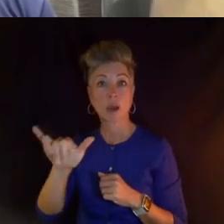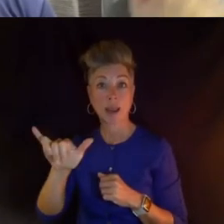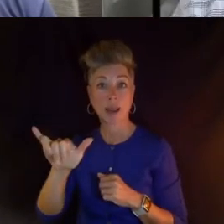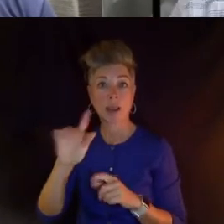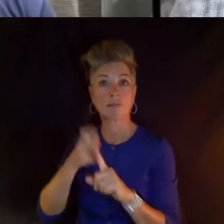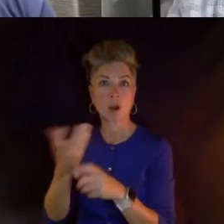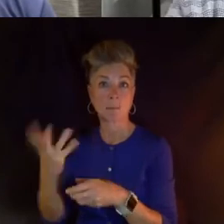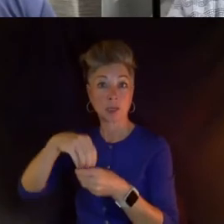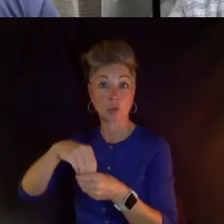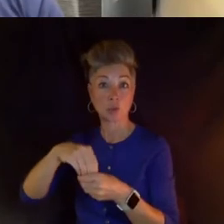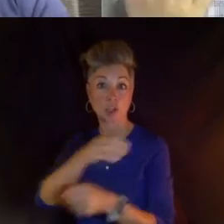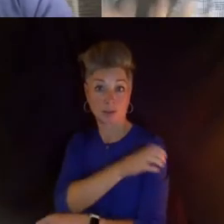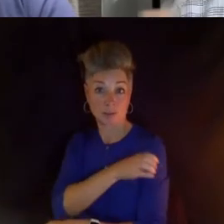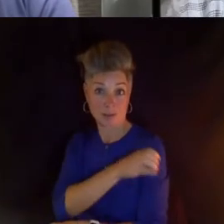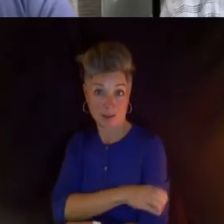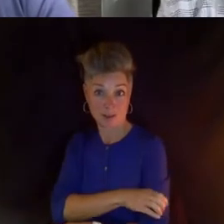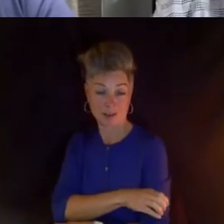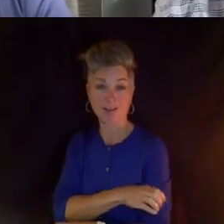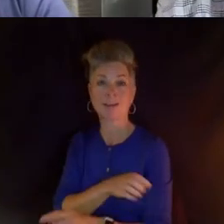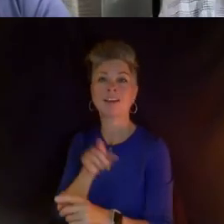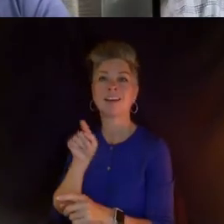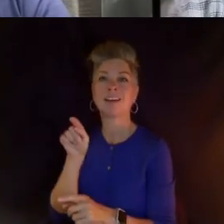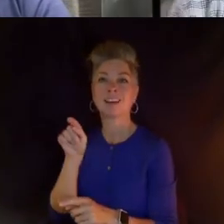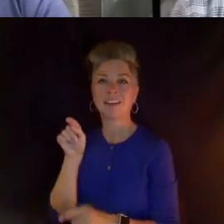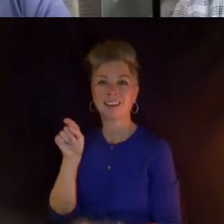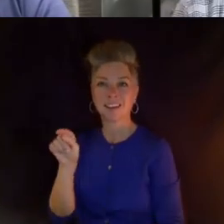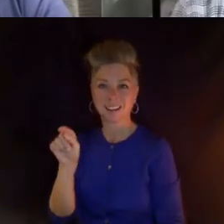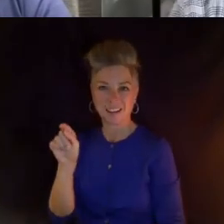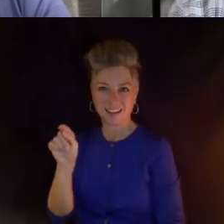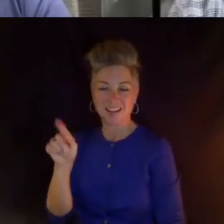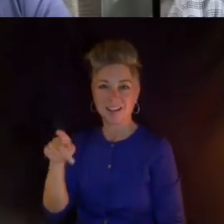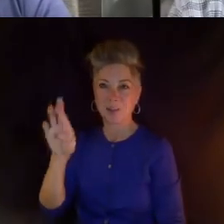has made a comment about being the PrEP navigator at the inclusion clinic.